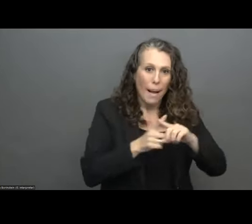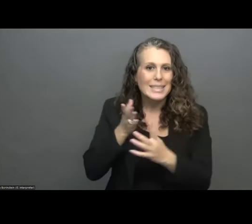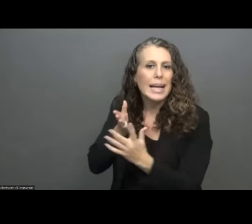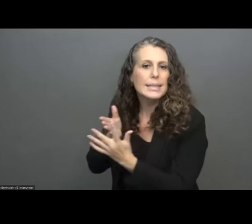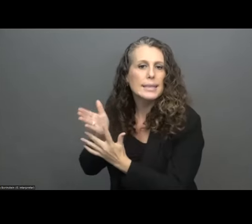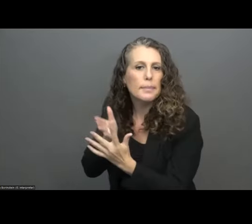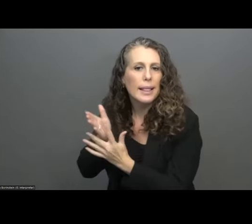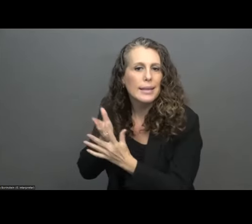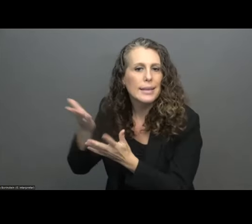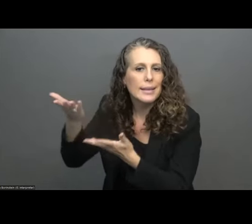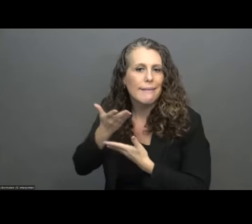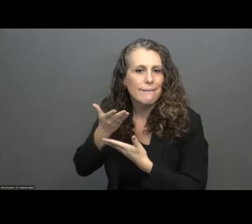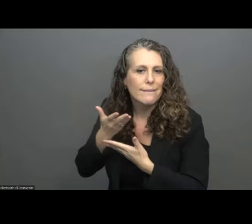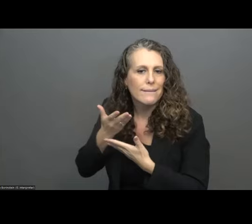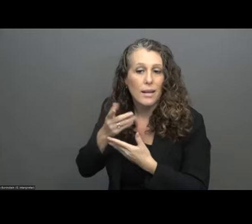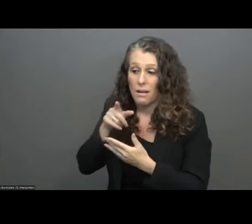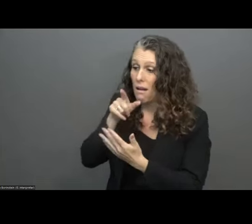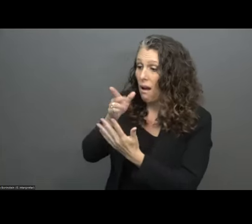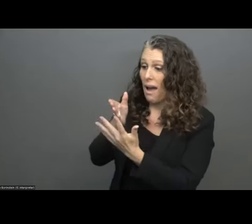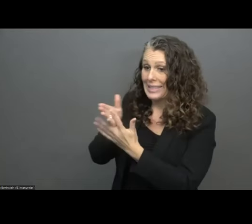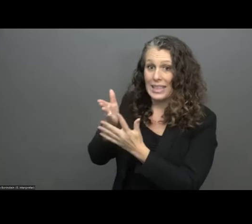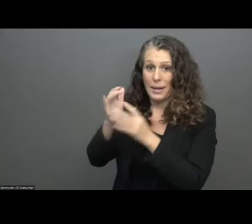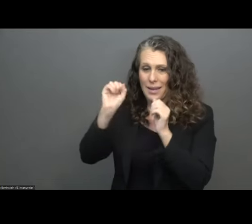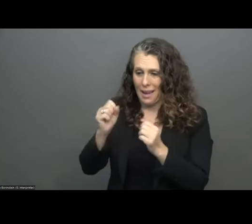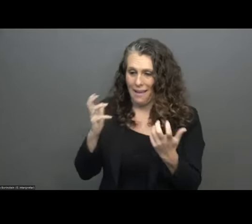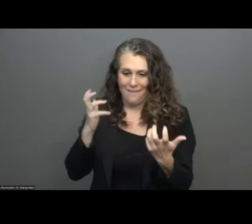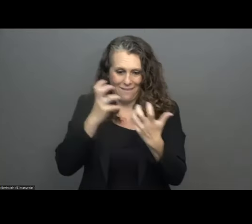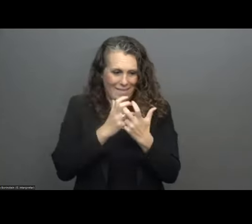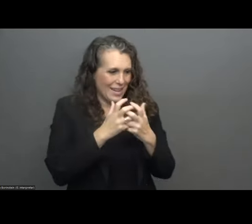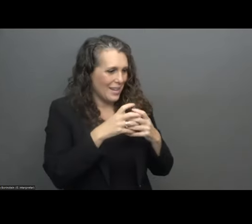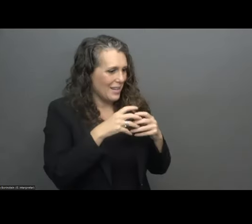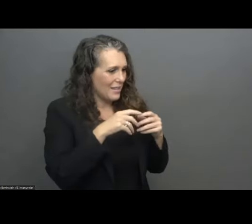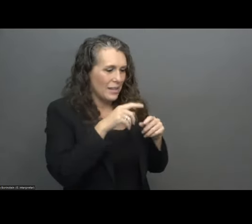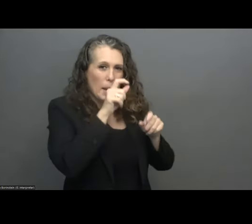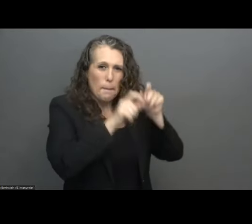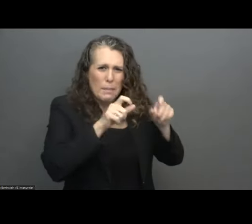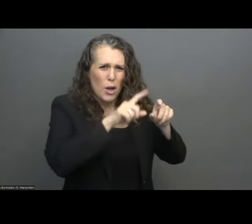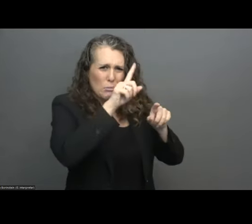all of the challenges that organizations face with systems that have not been designed